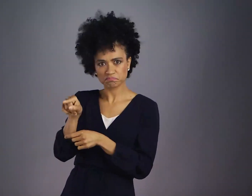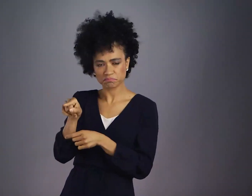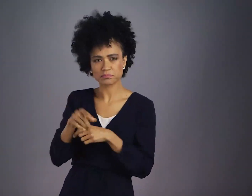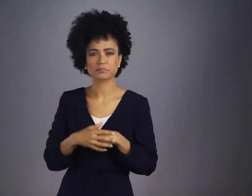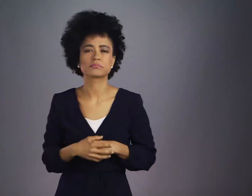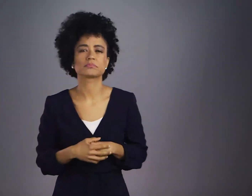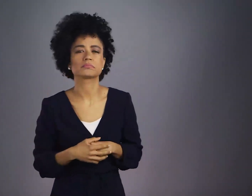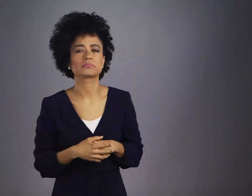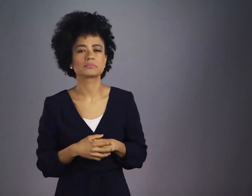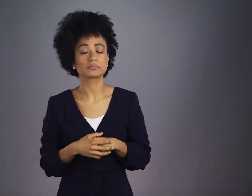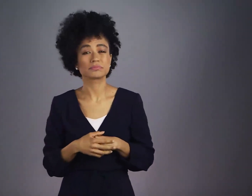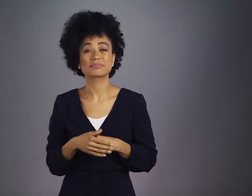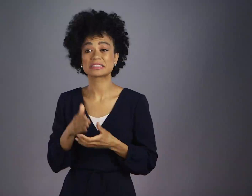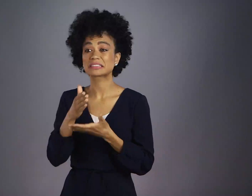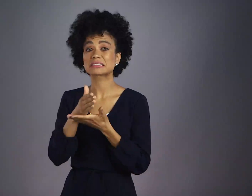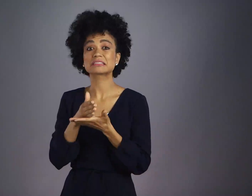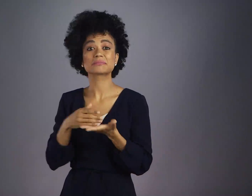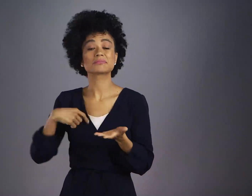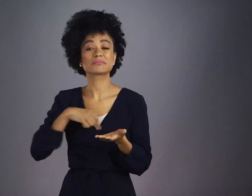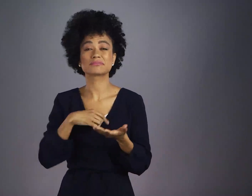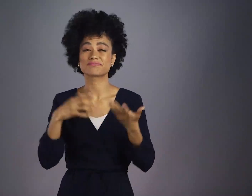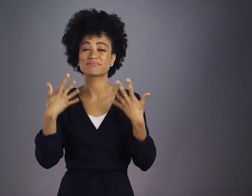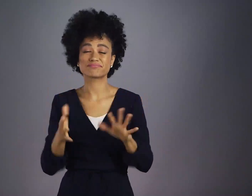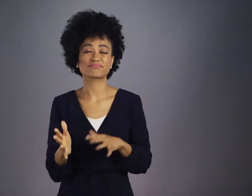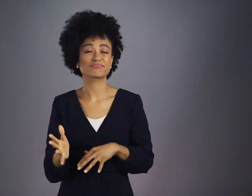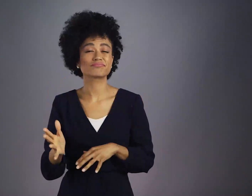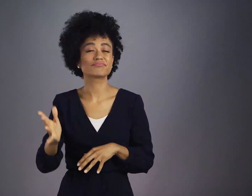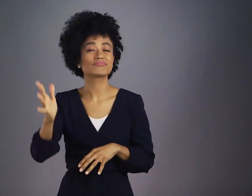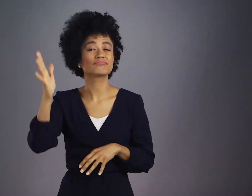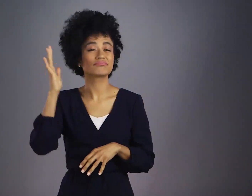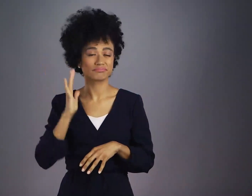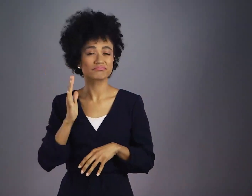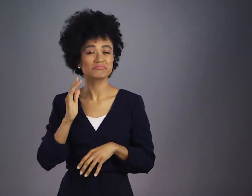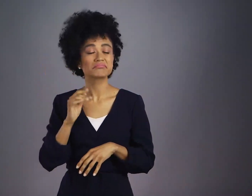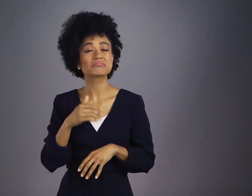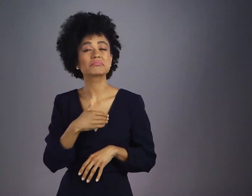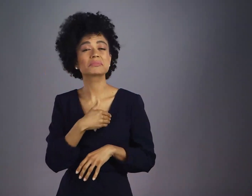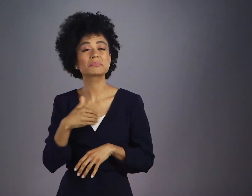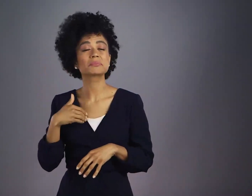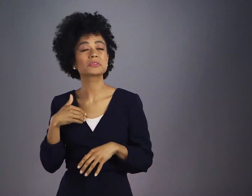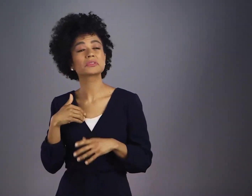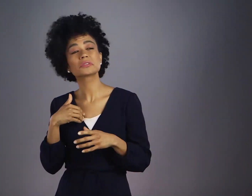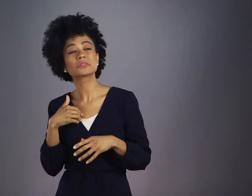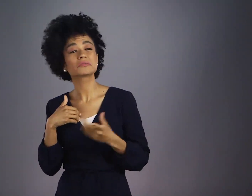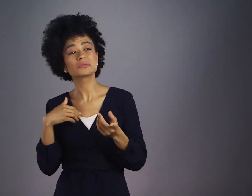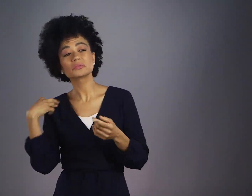with whom to take this intimate and conﬁdential step. Those of us belonging to a religious denomination